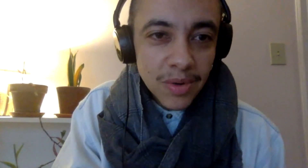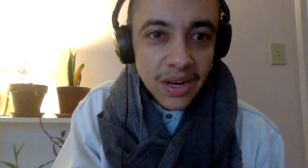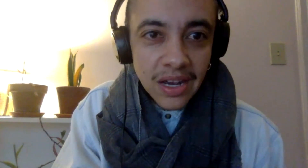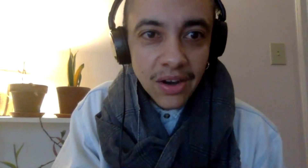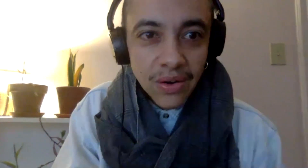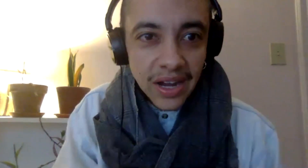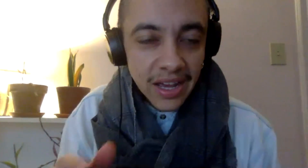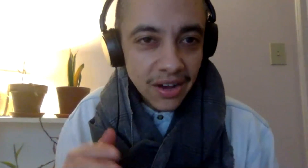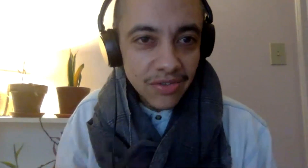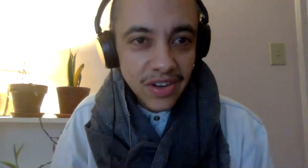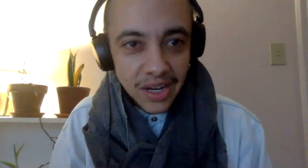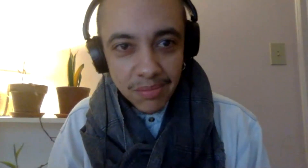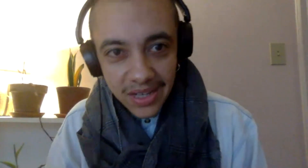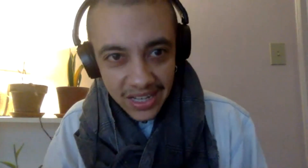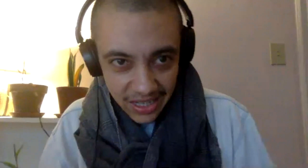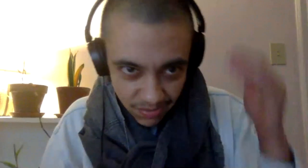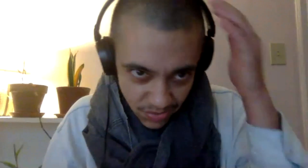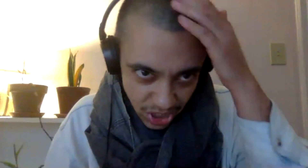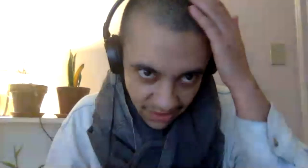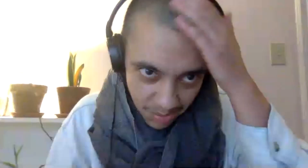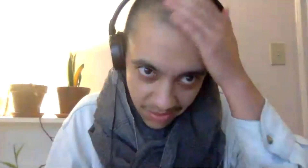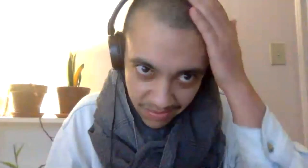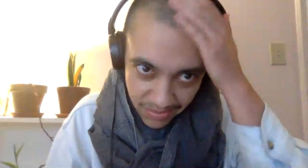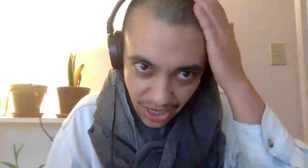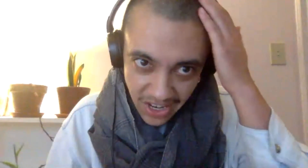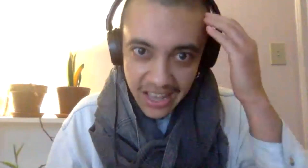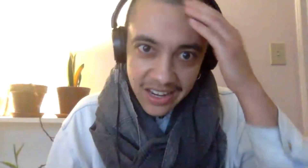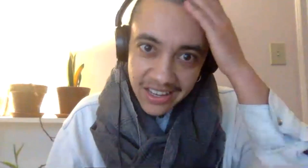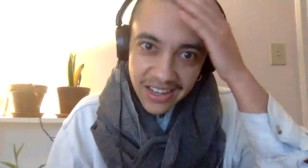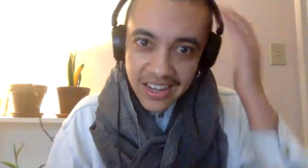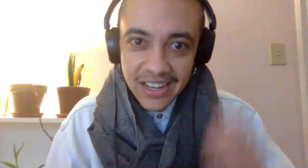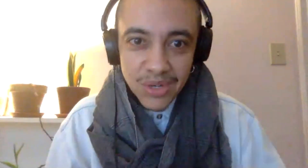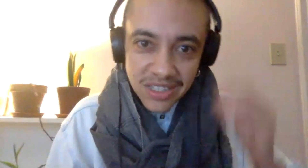right now. I have a shaved head, recently shaved, a little